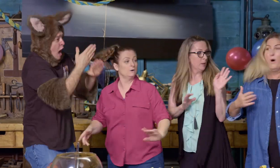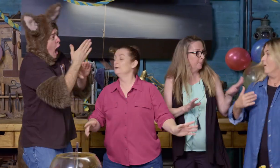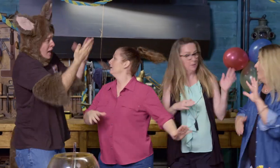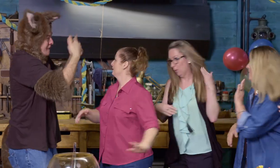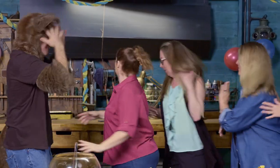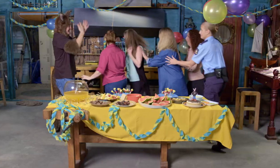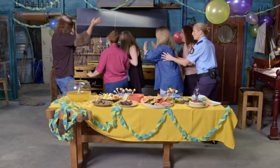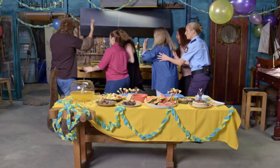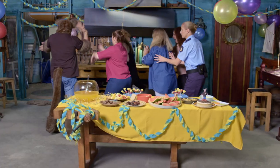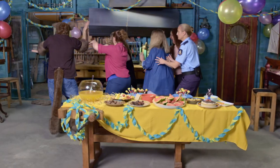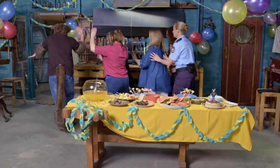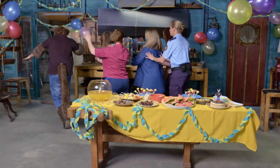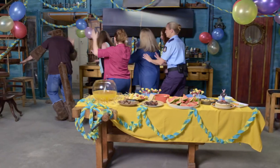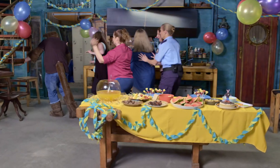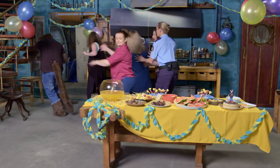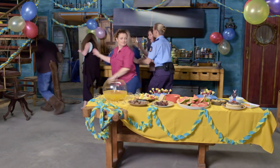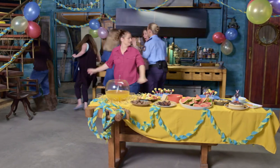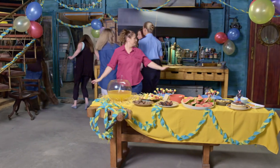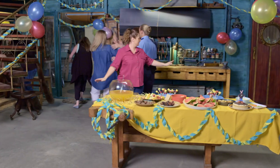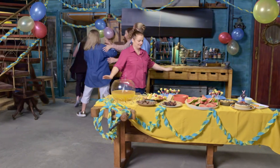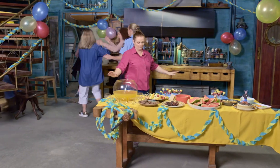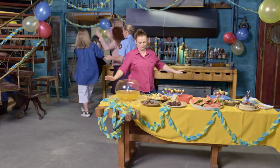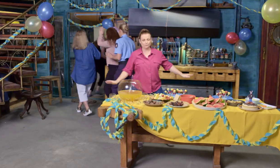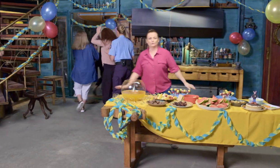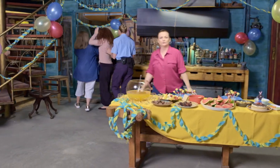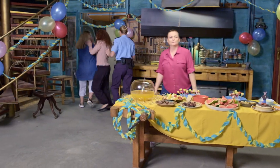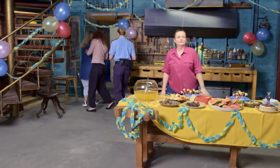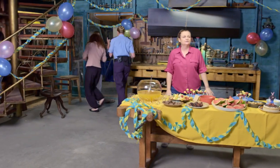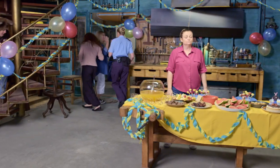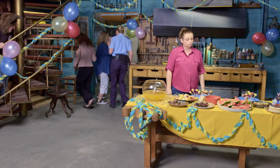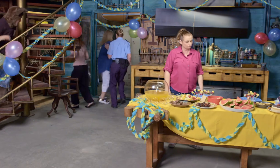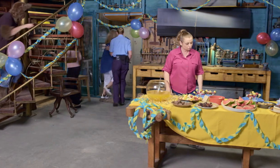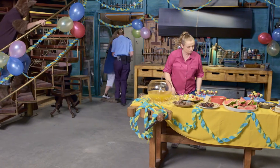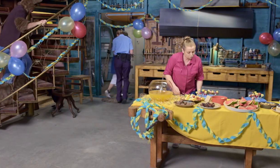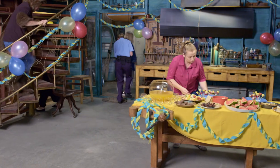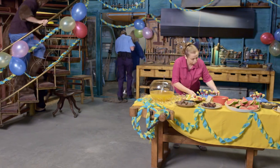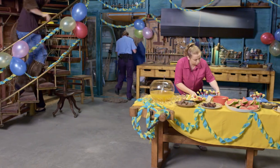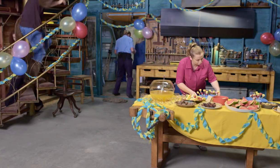Come on. Amanda, come with me. Hide! Quick, come and hide! Come on. Come on. This way!